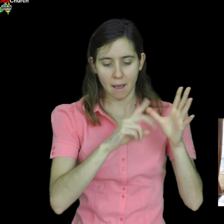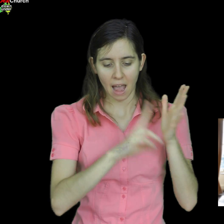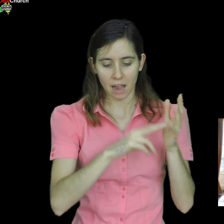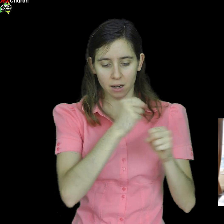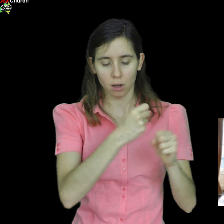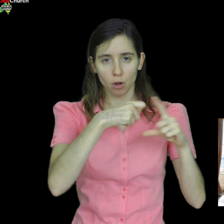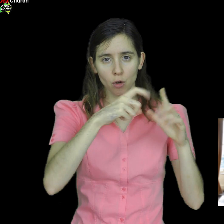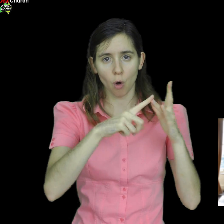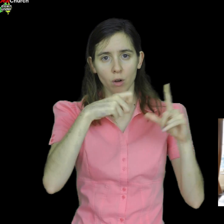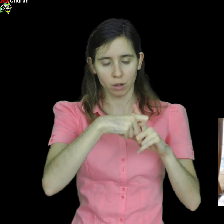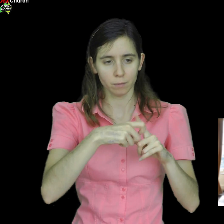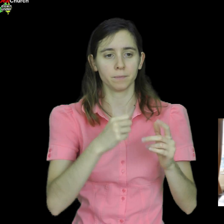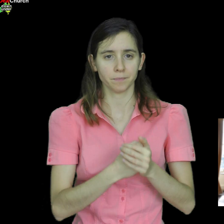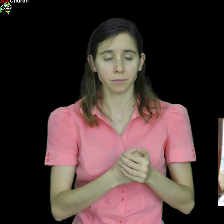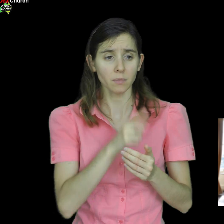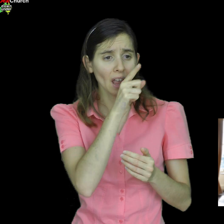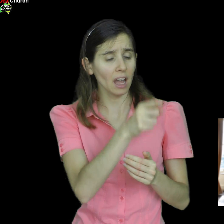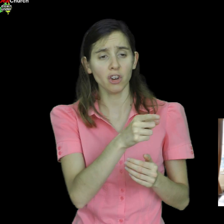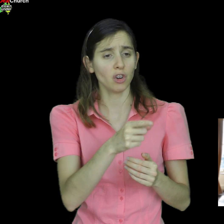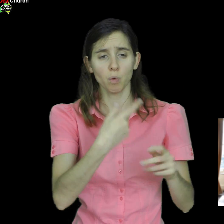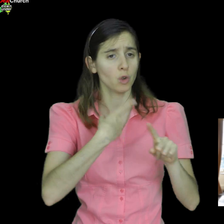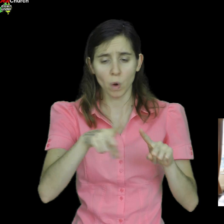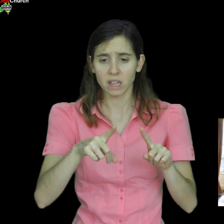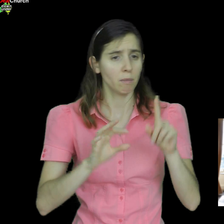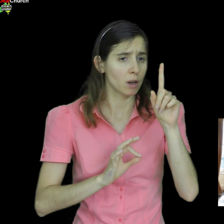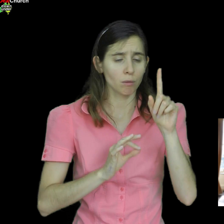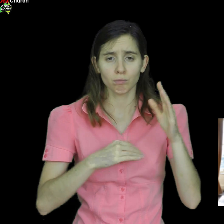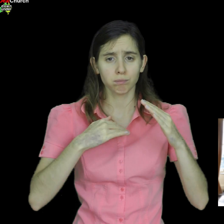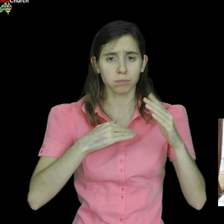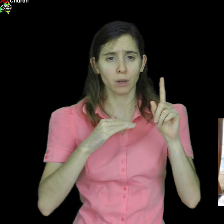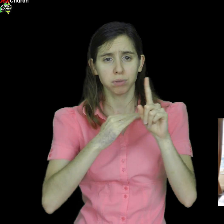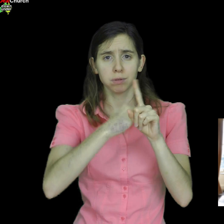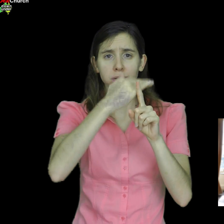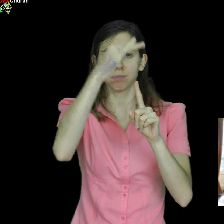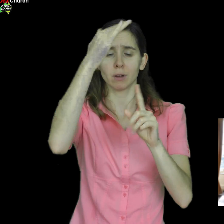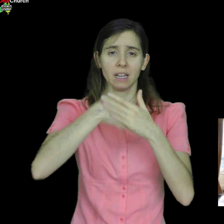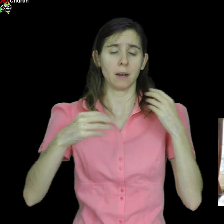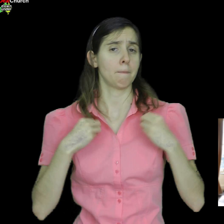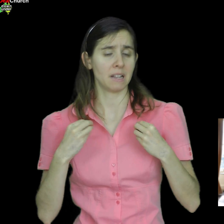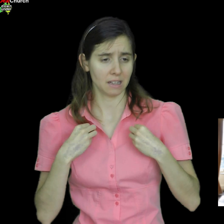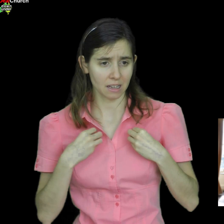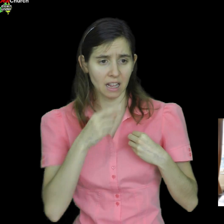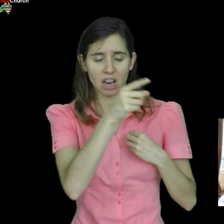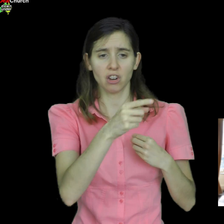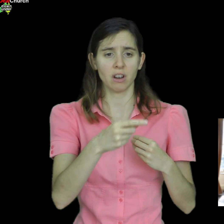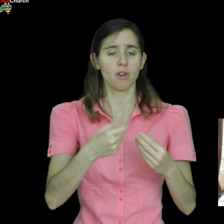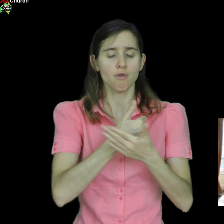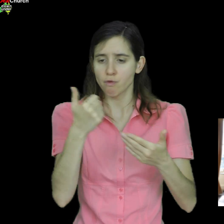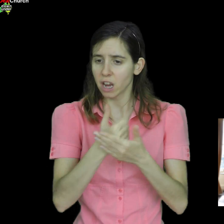corporate sales. She was quickly being promoted in her company and took frequent business trips to other